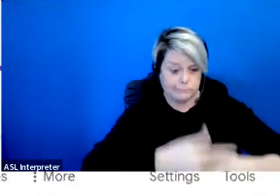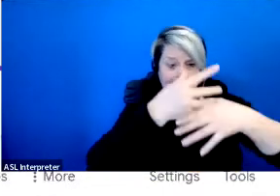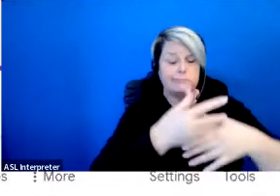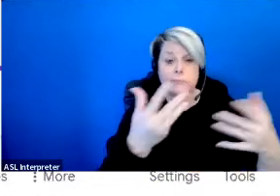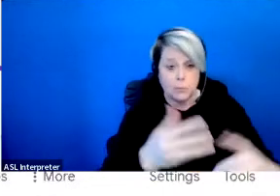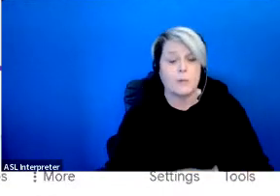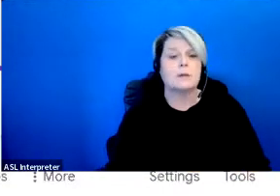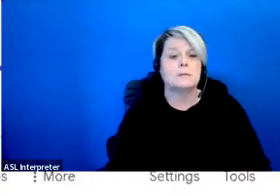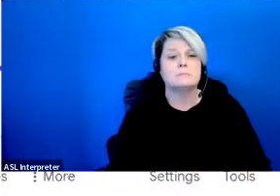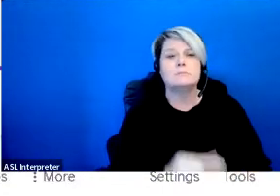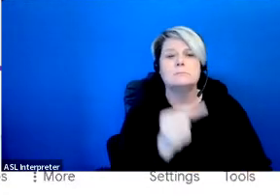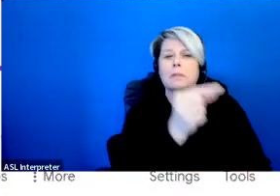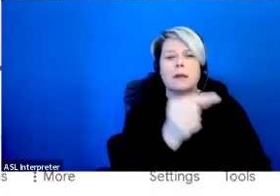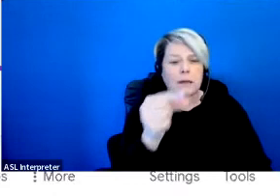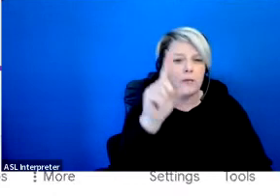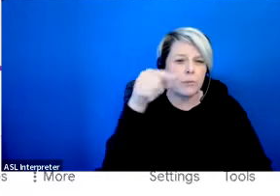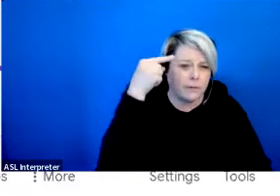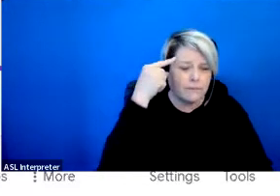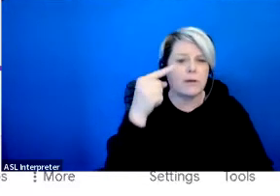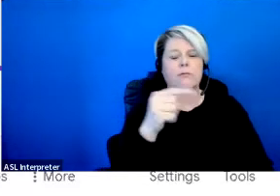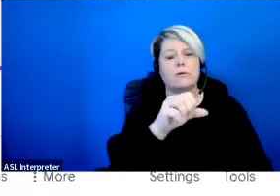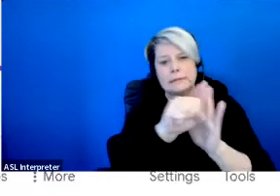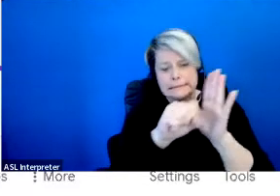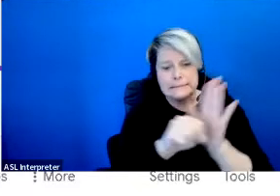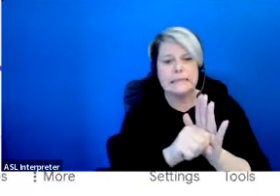So for example, if you do a.gov search, the only